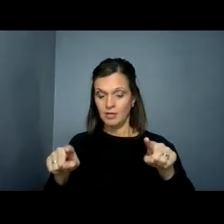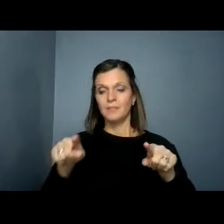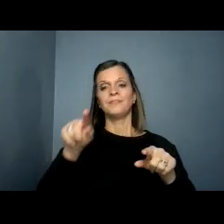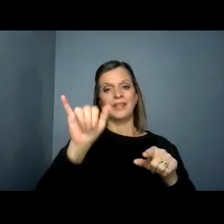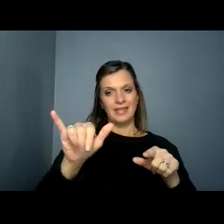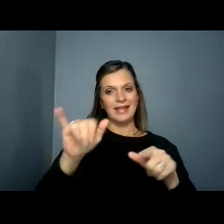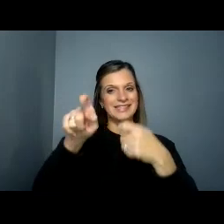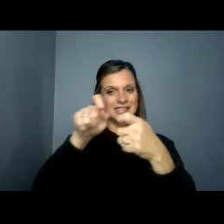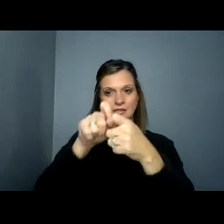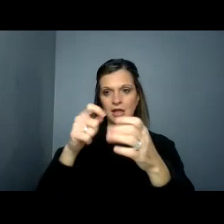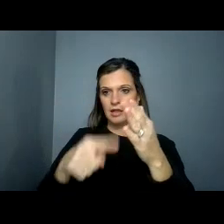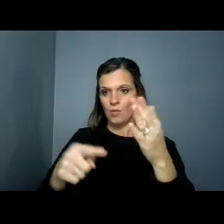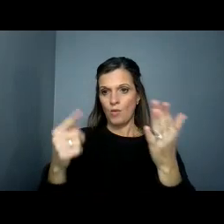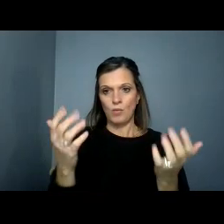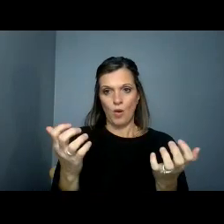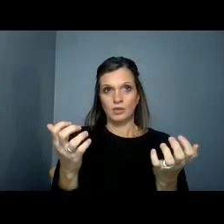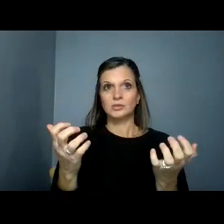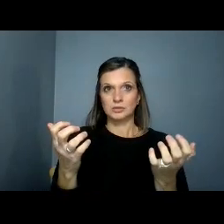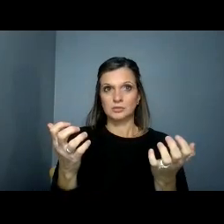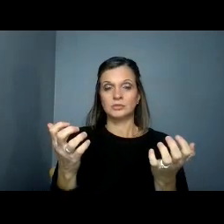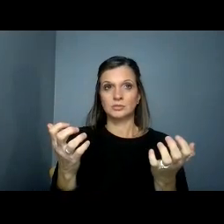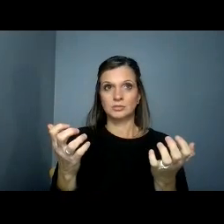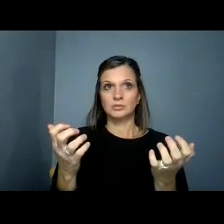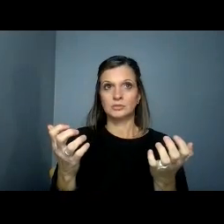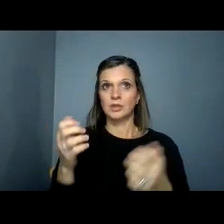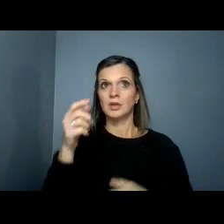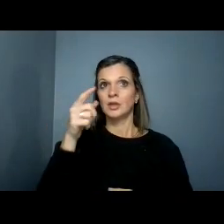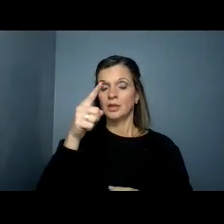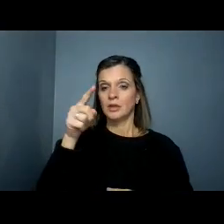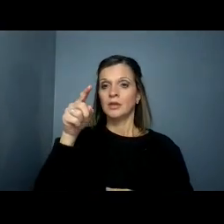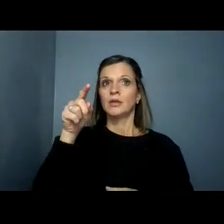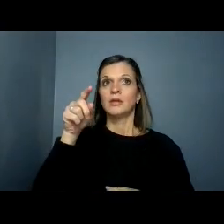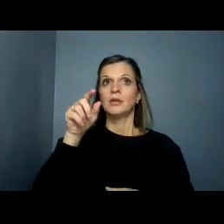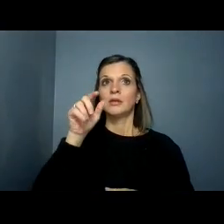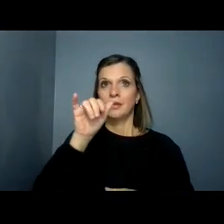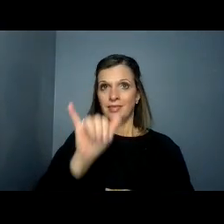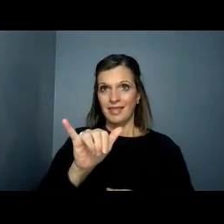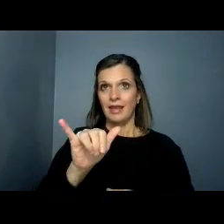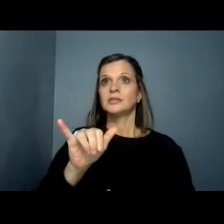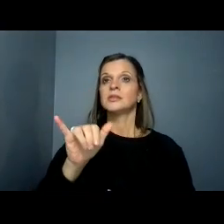We want it to be this is a midline. This is atmospheric pressure at zero,